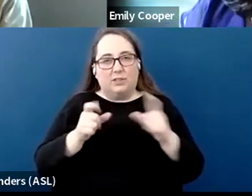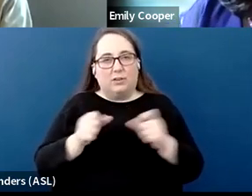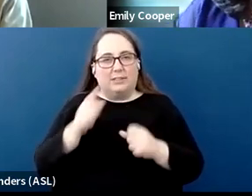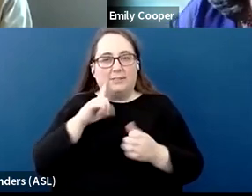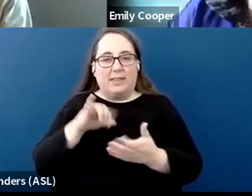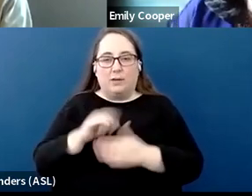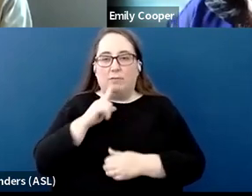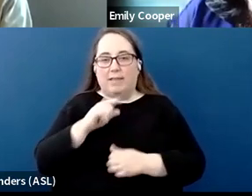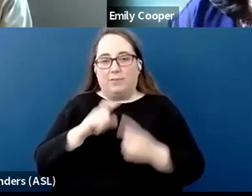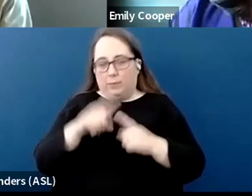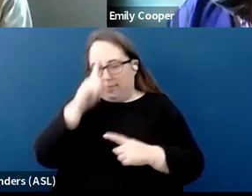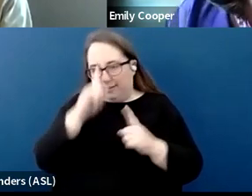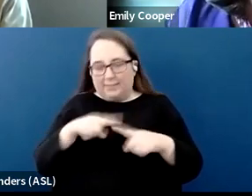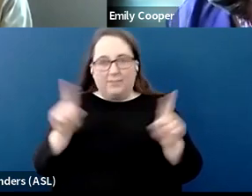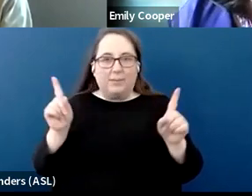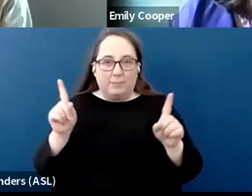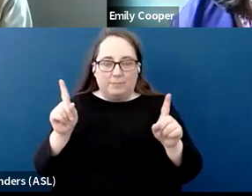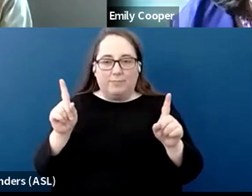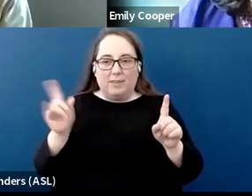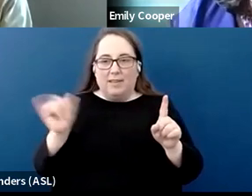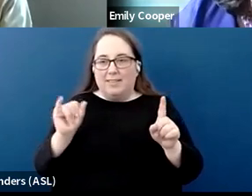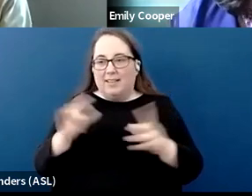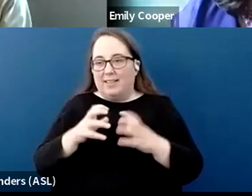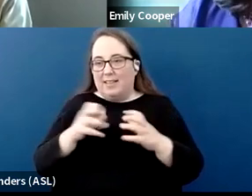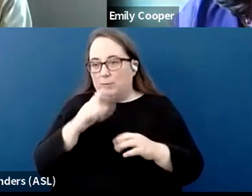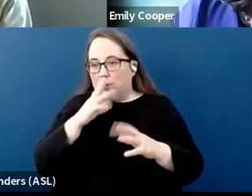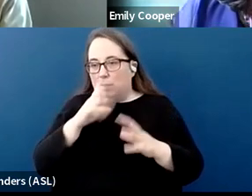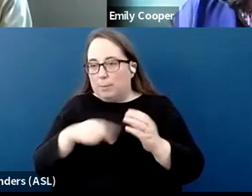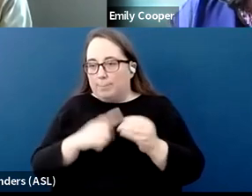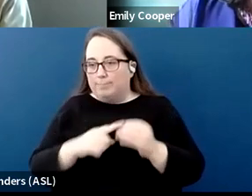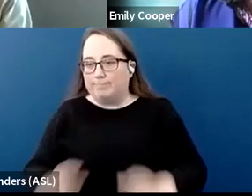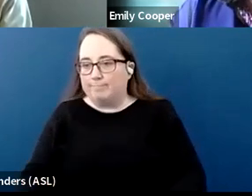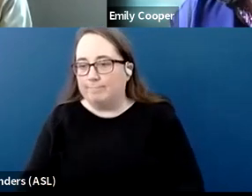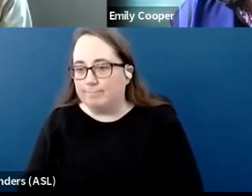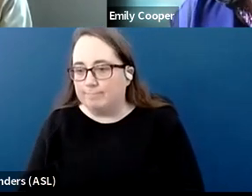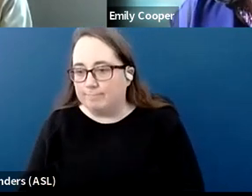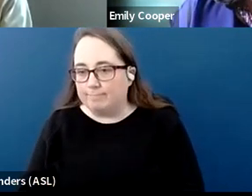SUSAN Sure. As a Medicaid covered benefit, we do cover transportation to medical